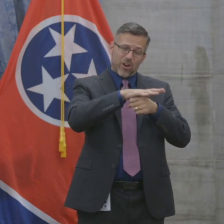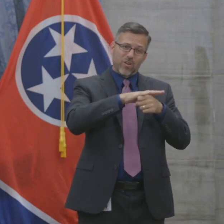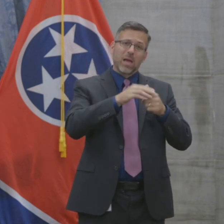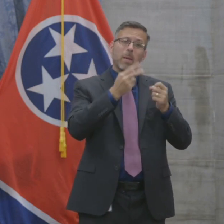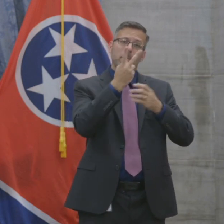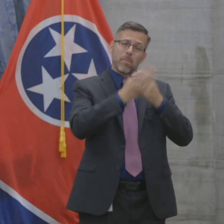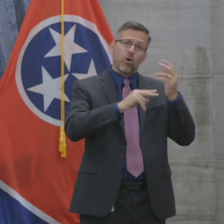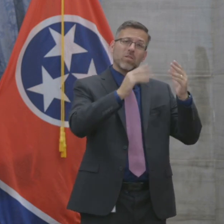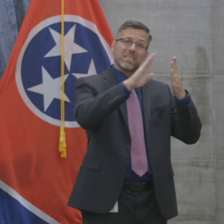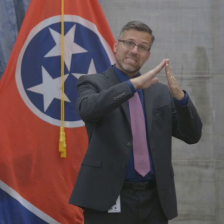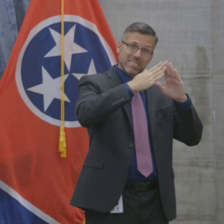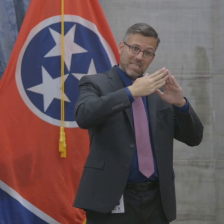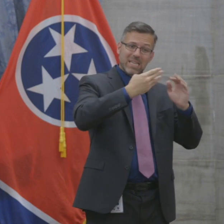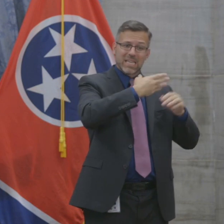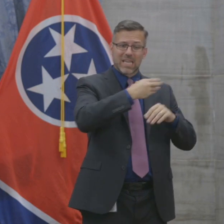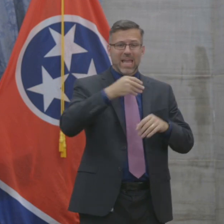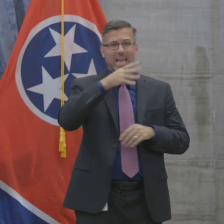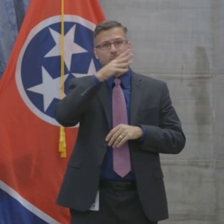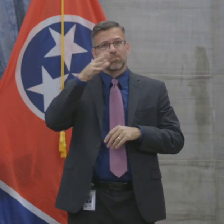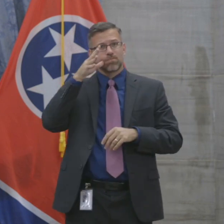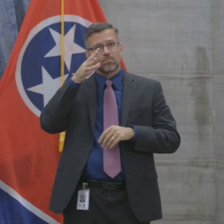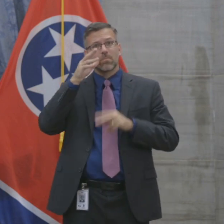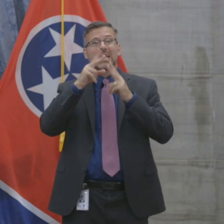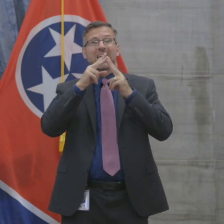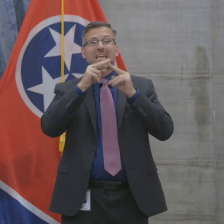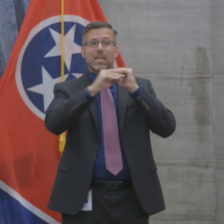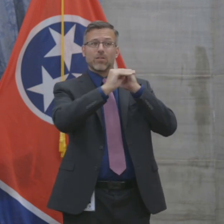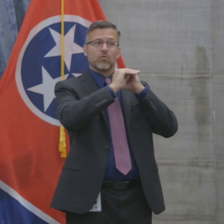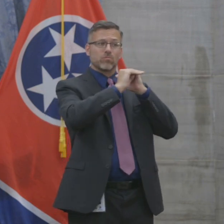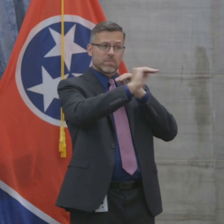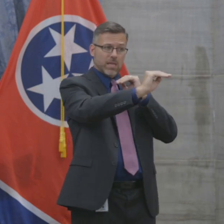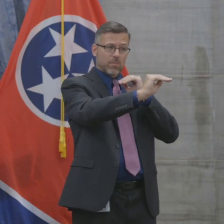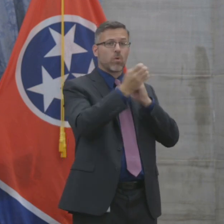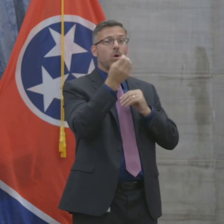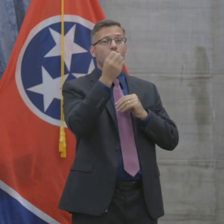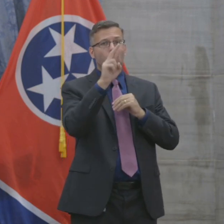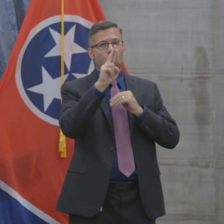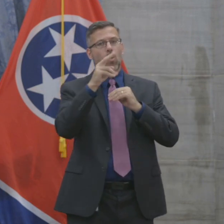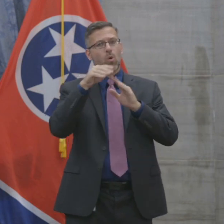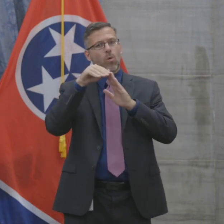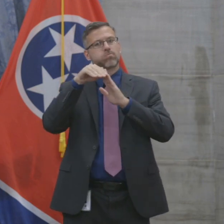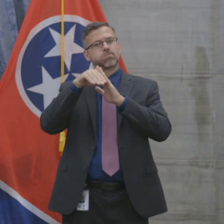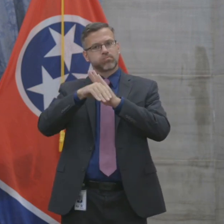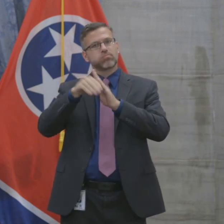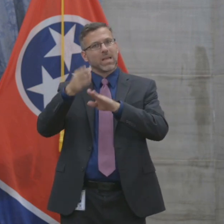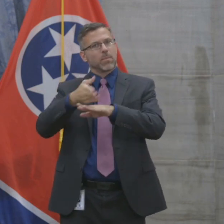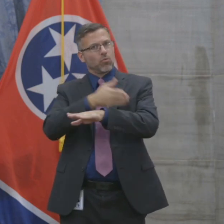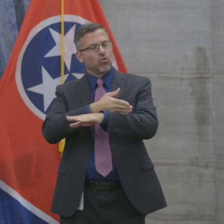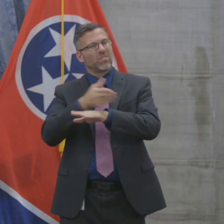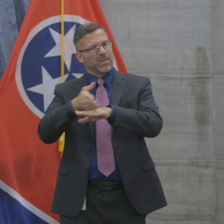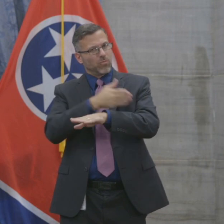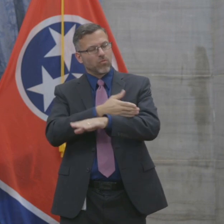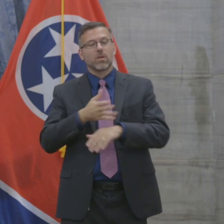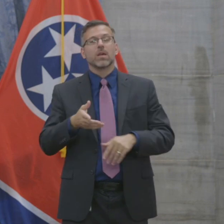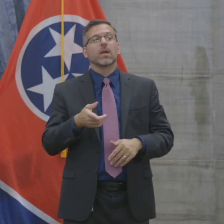Tennesseans. Tennesseans have done a fabulous job of doing exactly what we've asked them to do. Taking personal